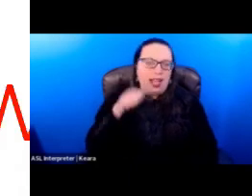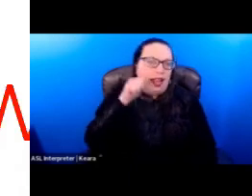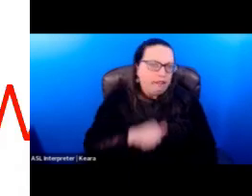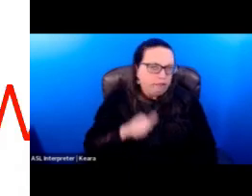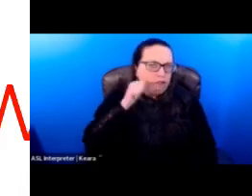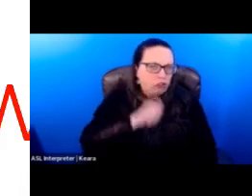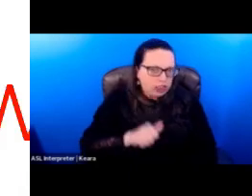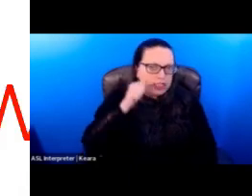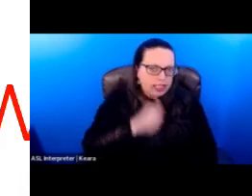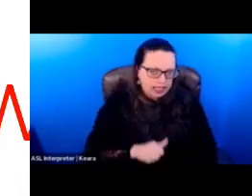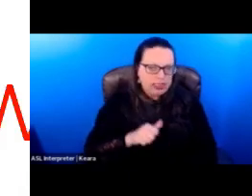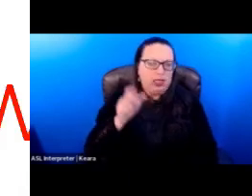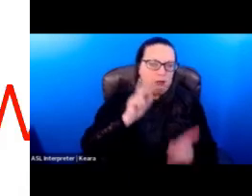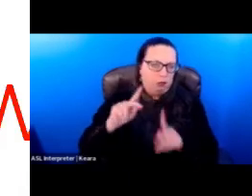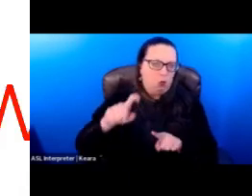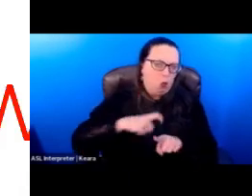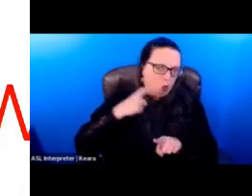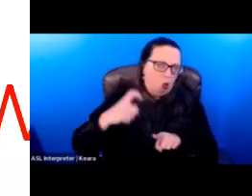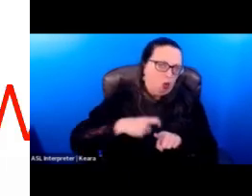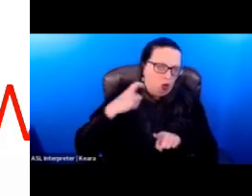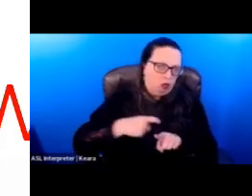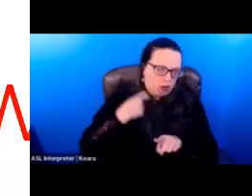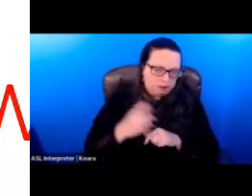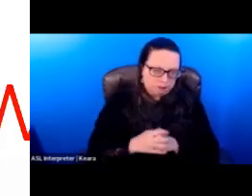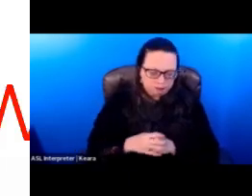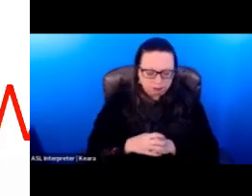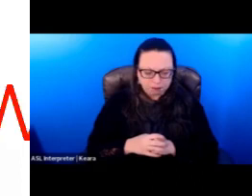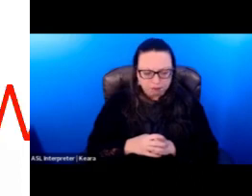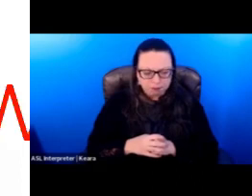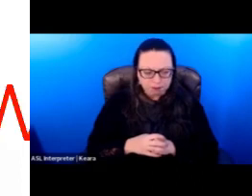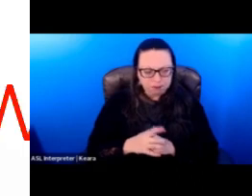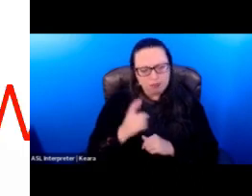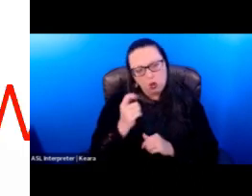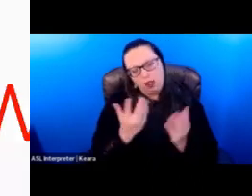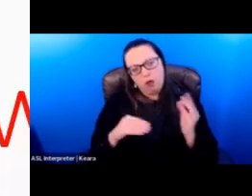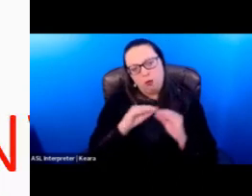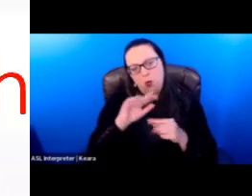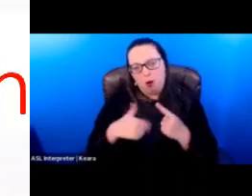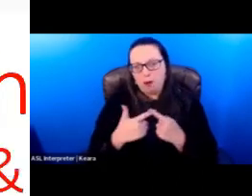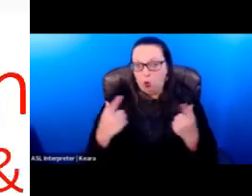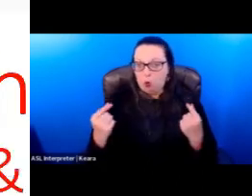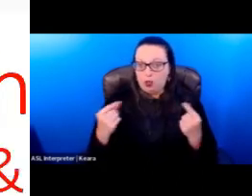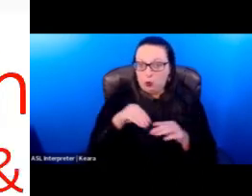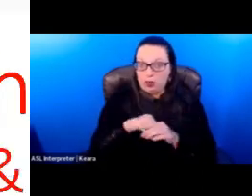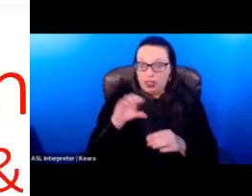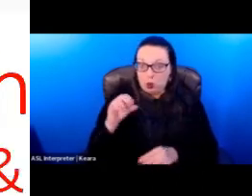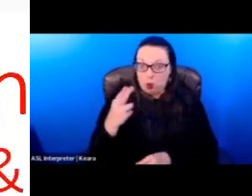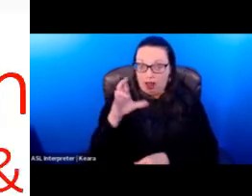Wrong Door hotline. A little bit more about what we're doing here in Ohio, if you advance. And